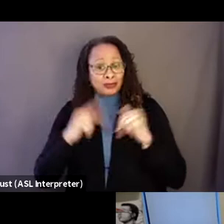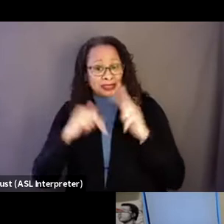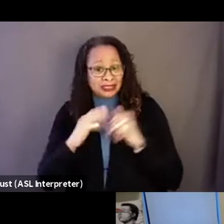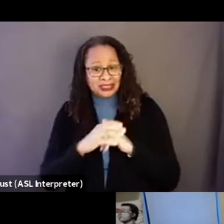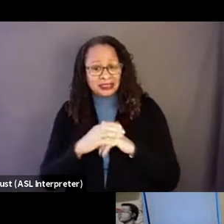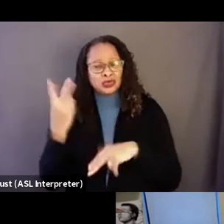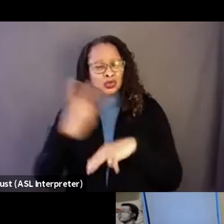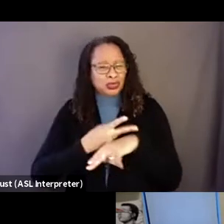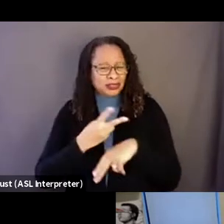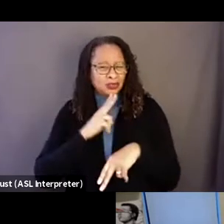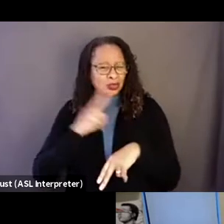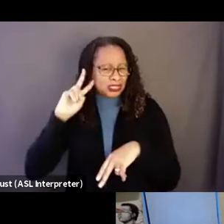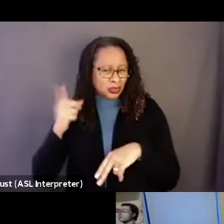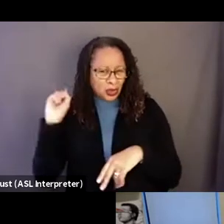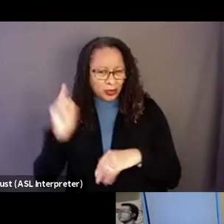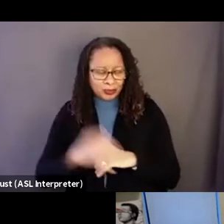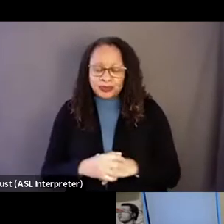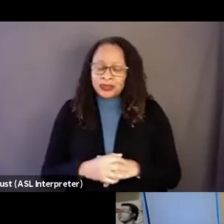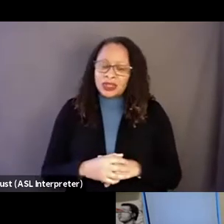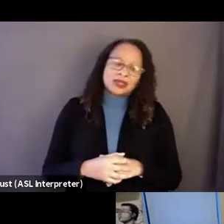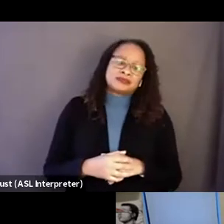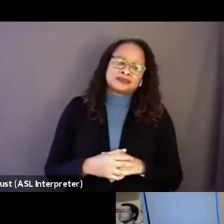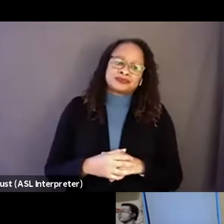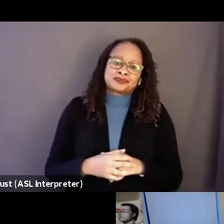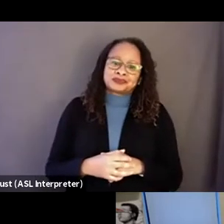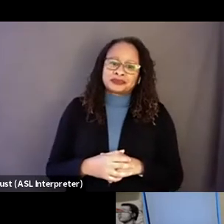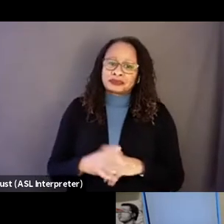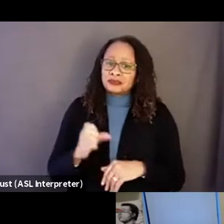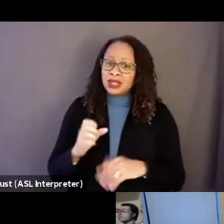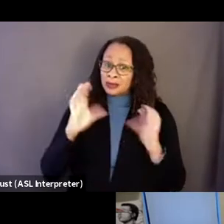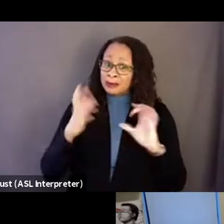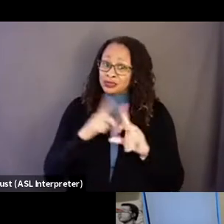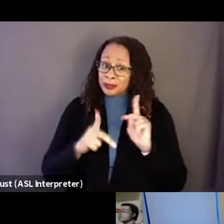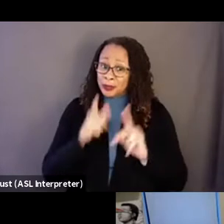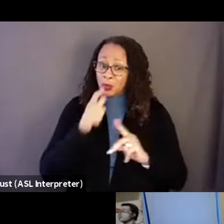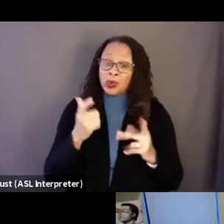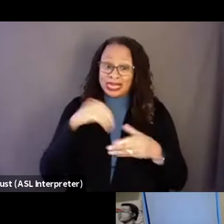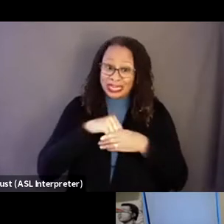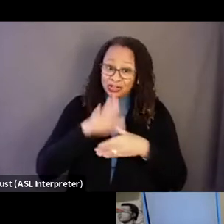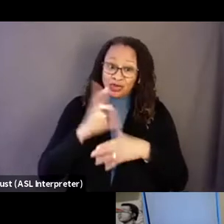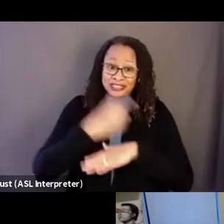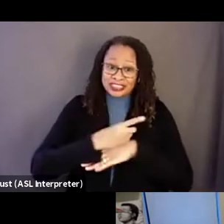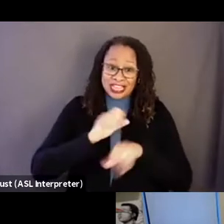that you all serve at your daycare are actually struggling, are actually the victims of the oppression